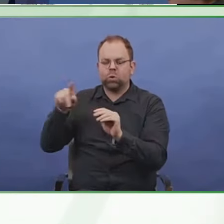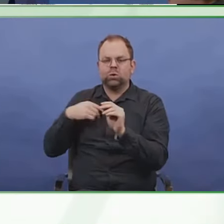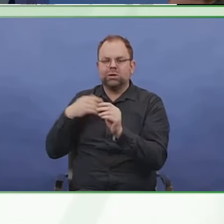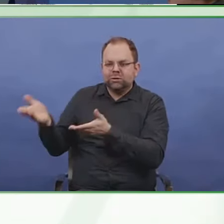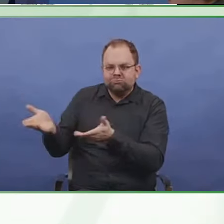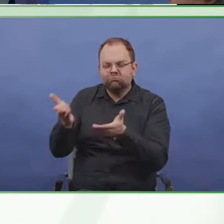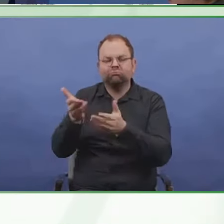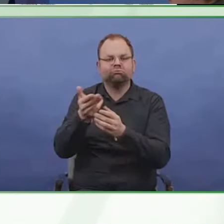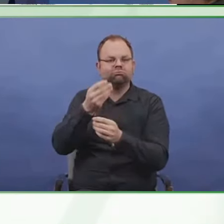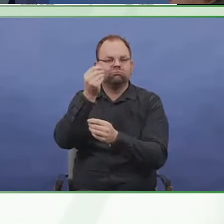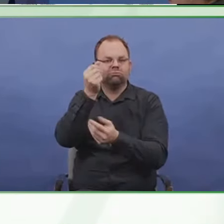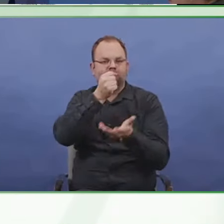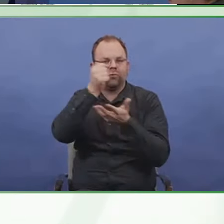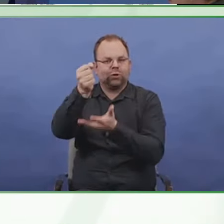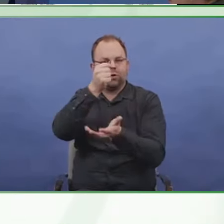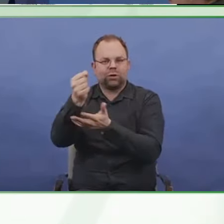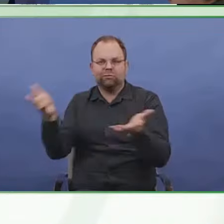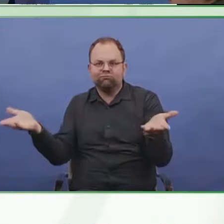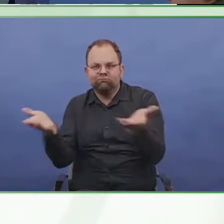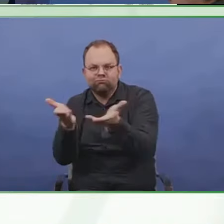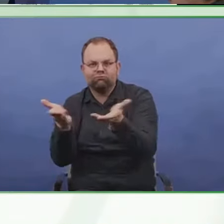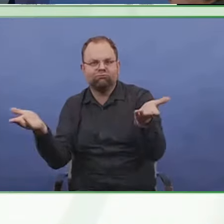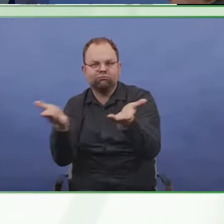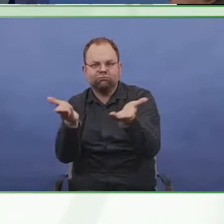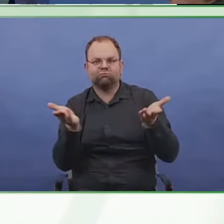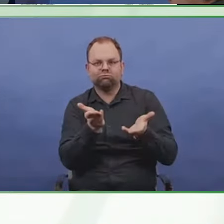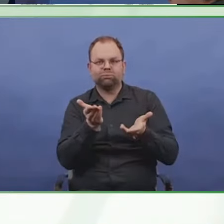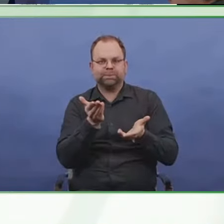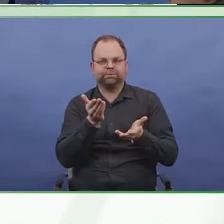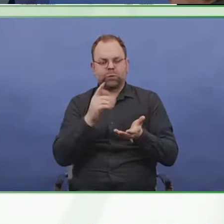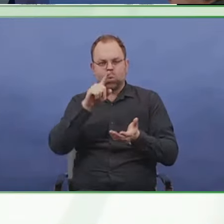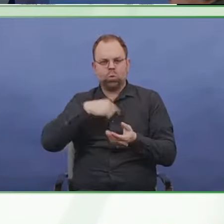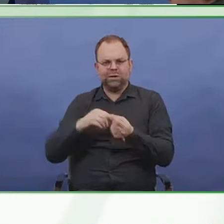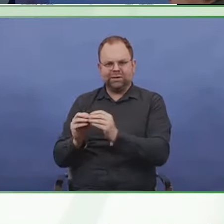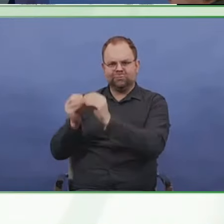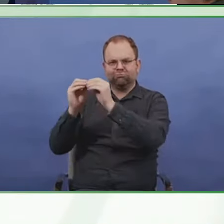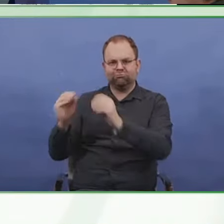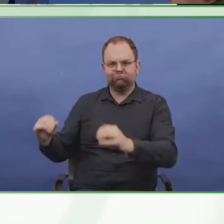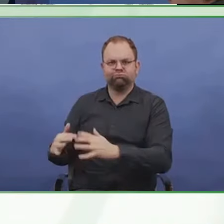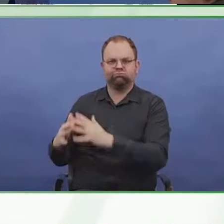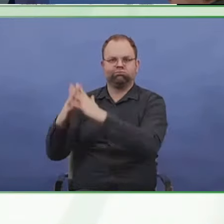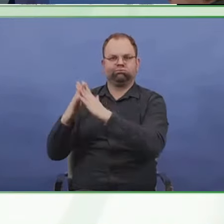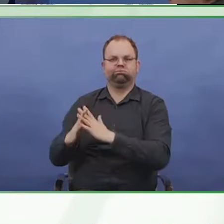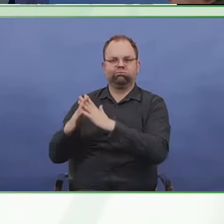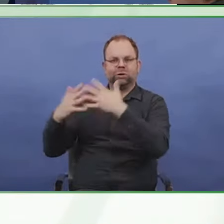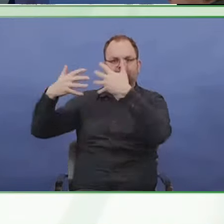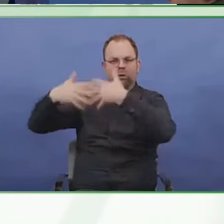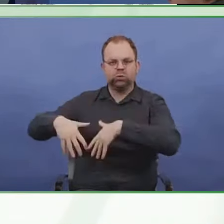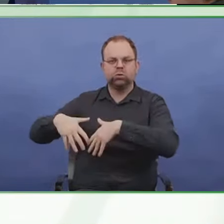talk because we can't say, you don't need to be fully accessible